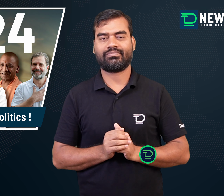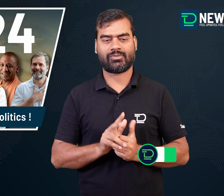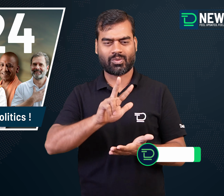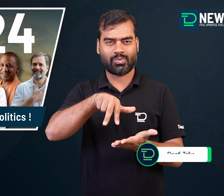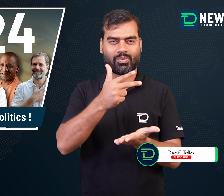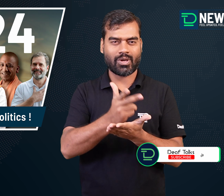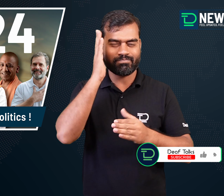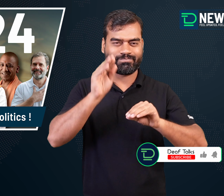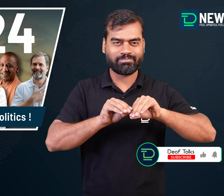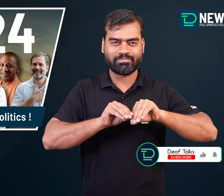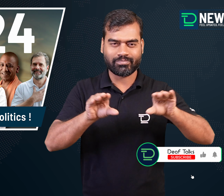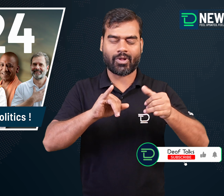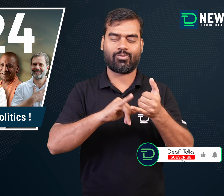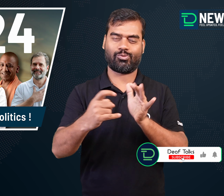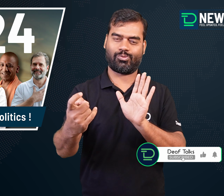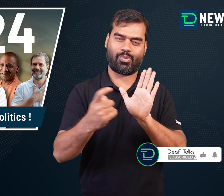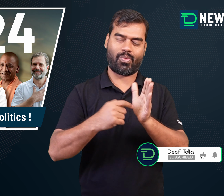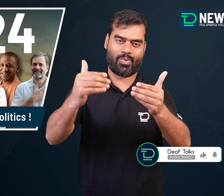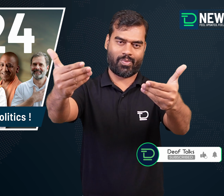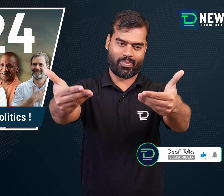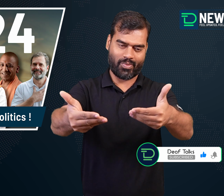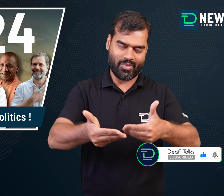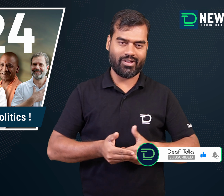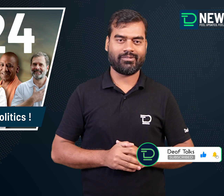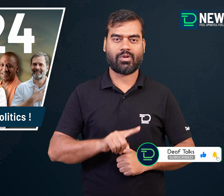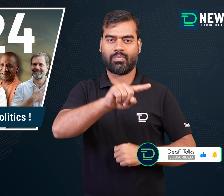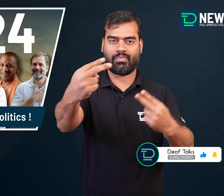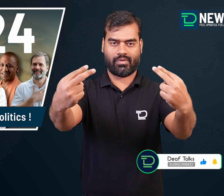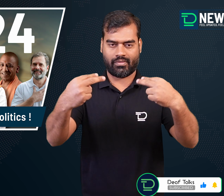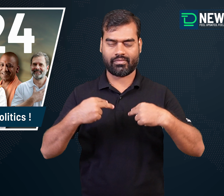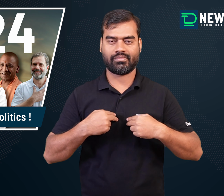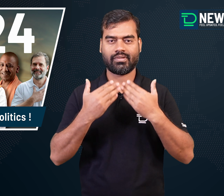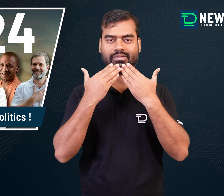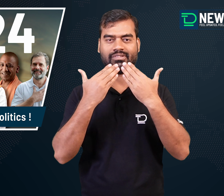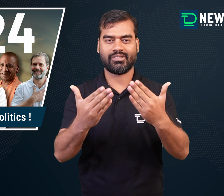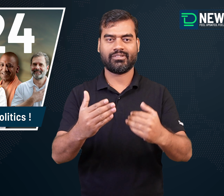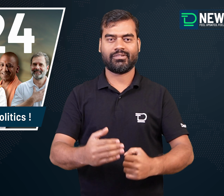Subscribe to Deaf Talks, and thanks for watching.